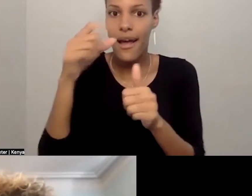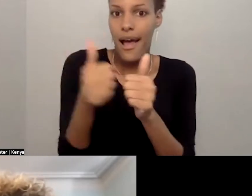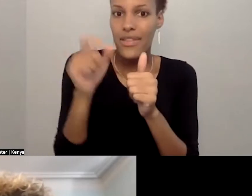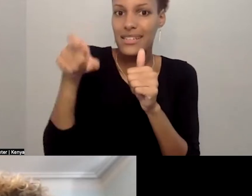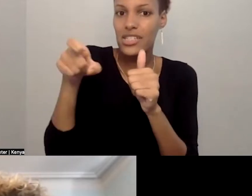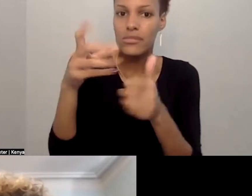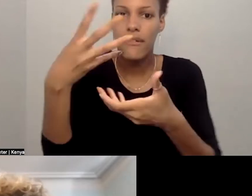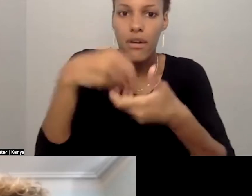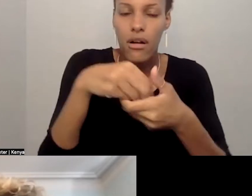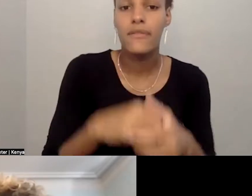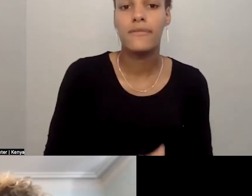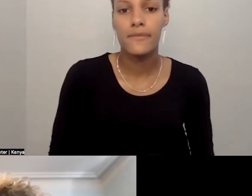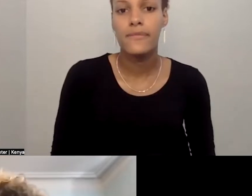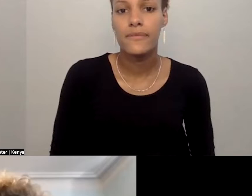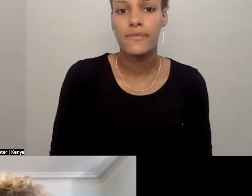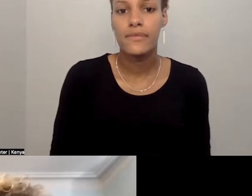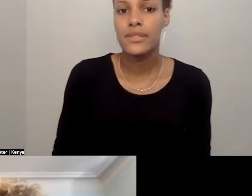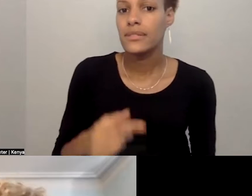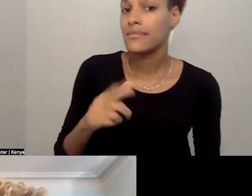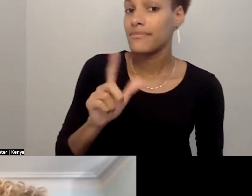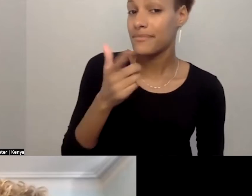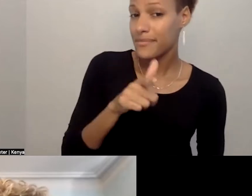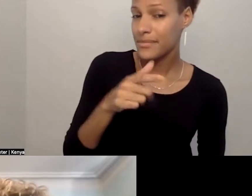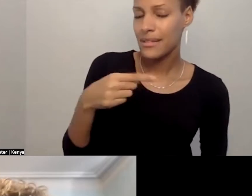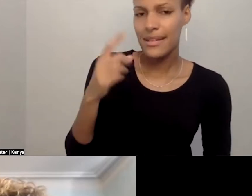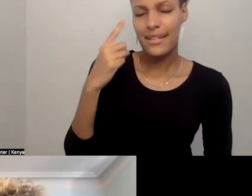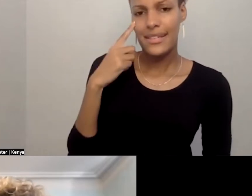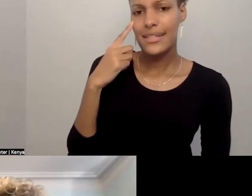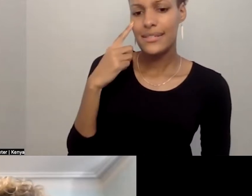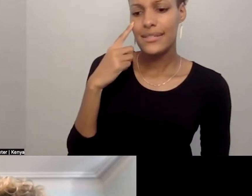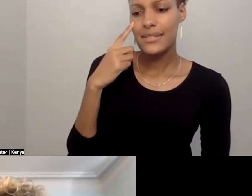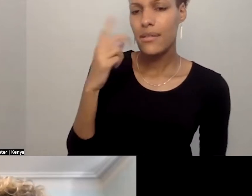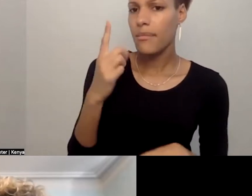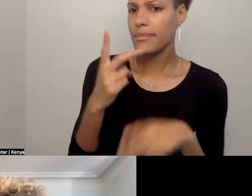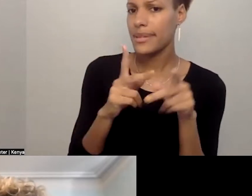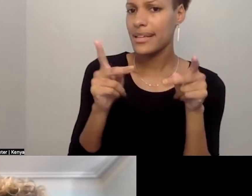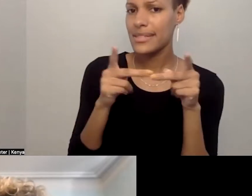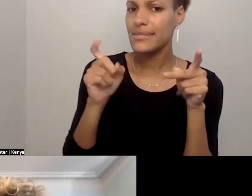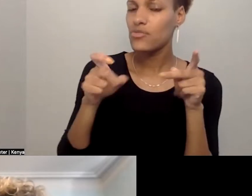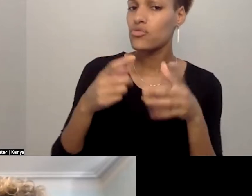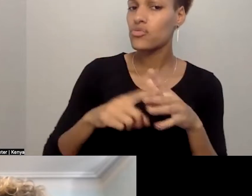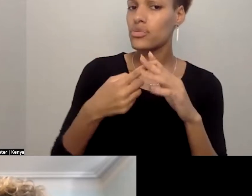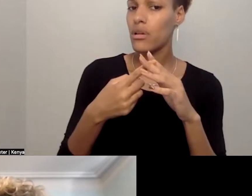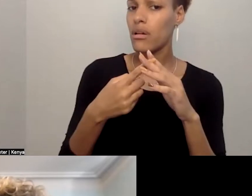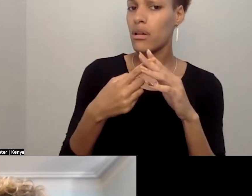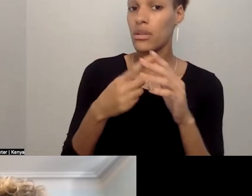You know, I guess- I, I think one of the places that we have to have to start is in Monticello,